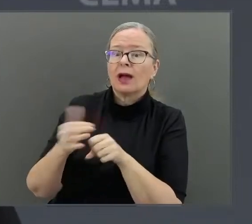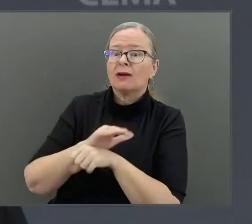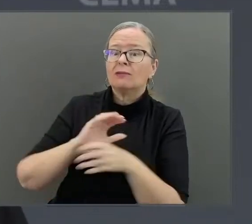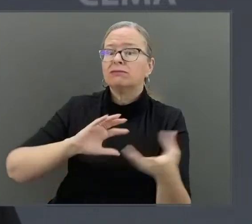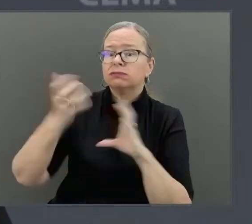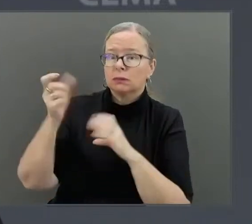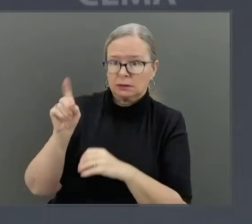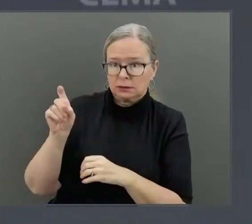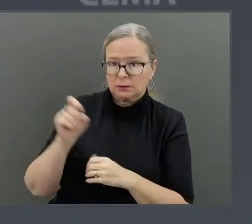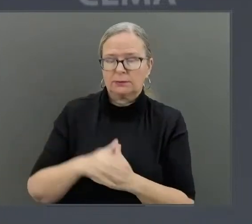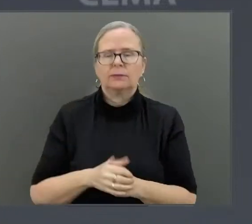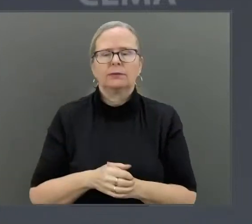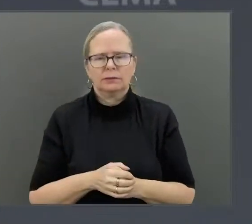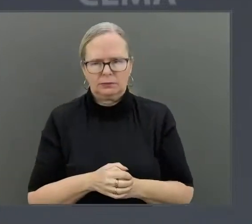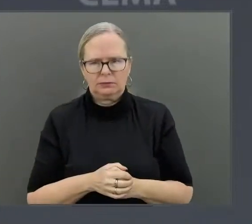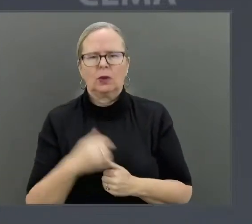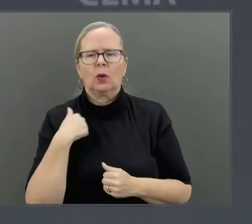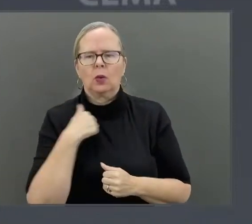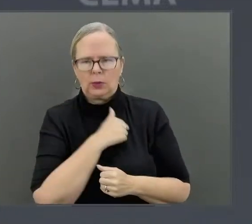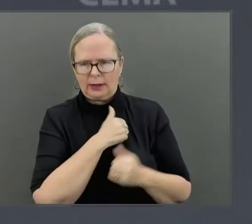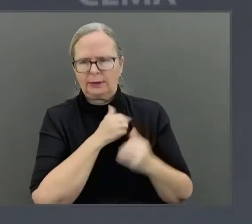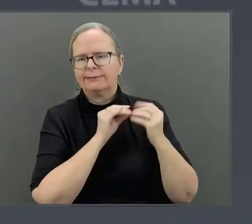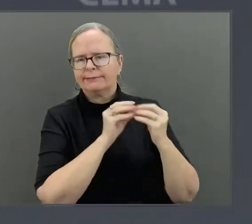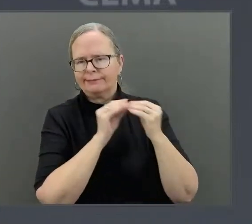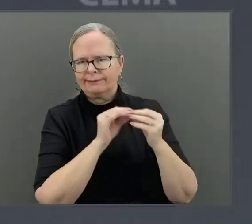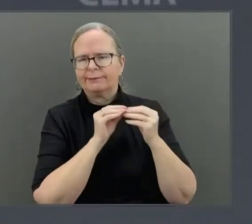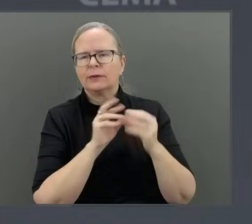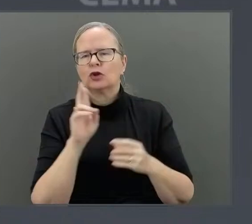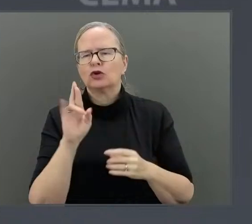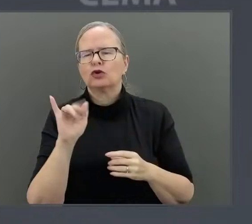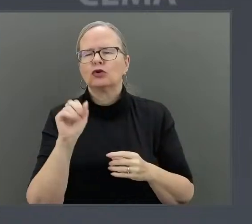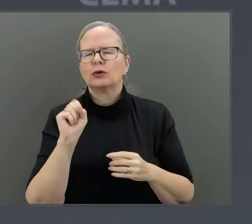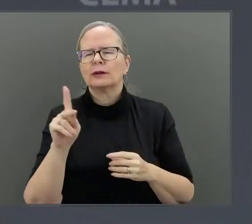department right now to find out what that looks like from an insurance capacity we do not have